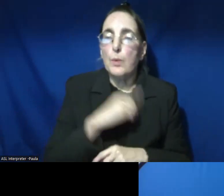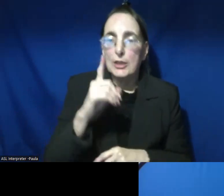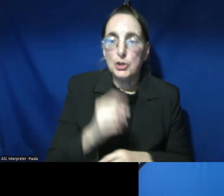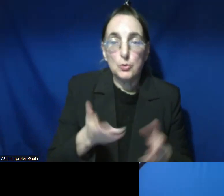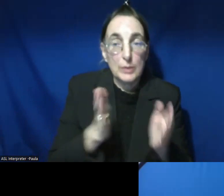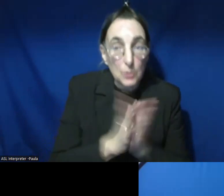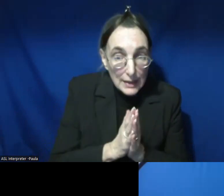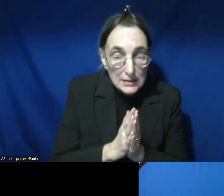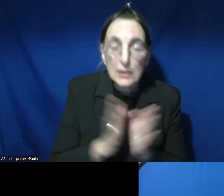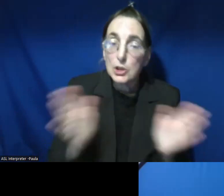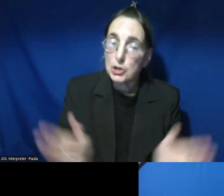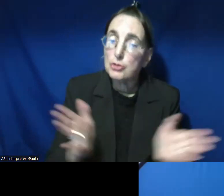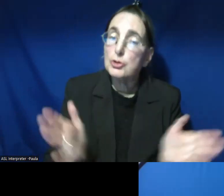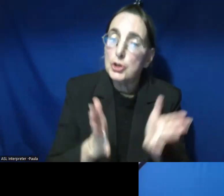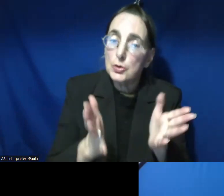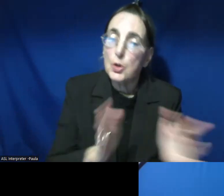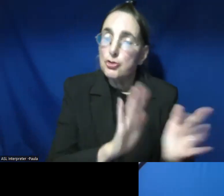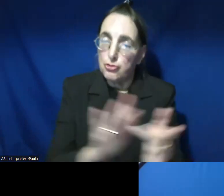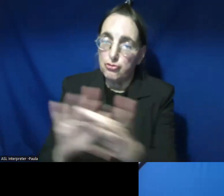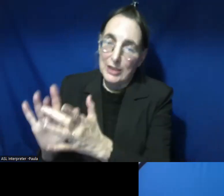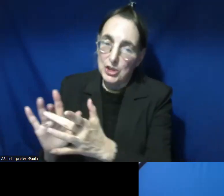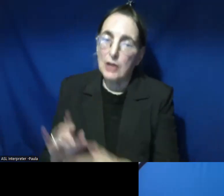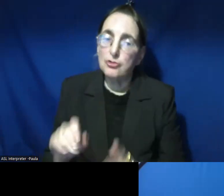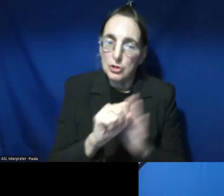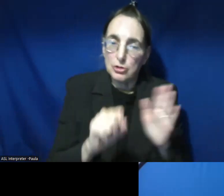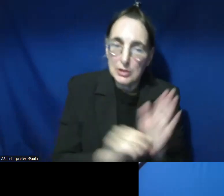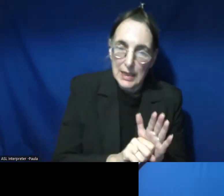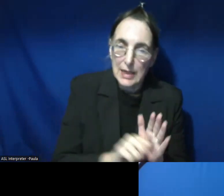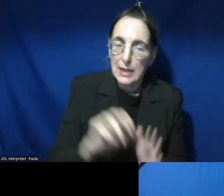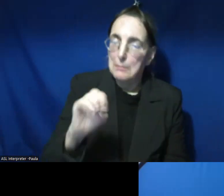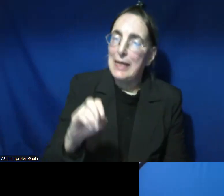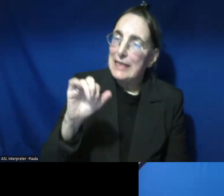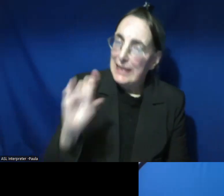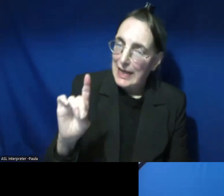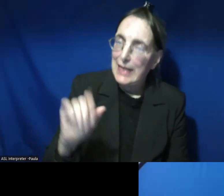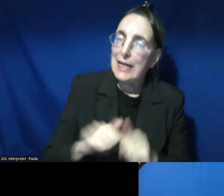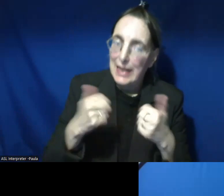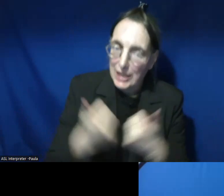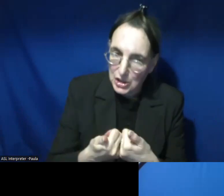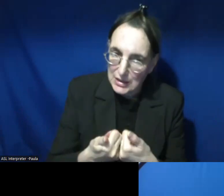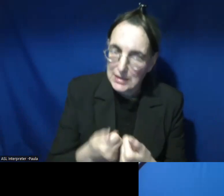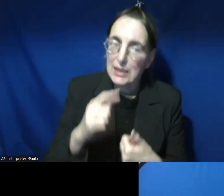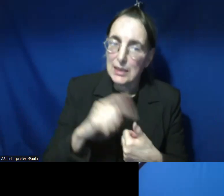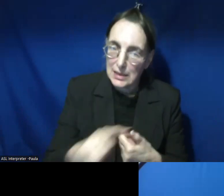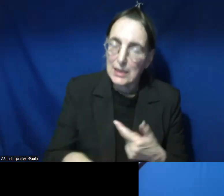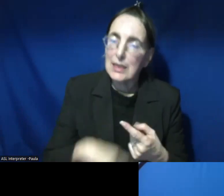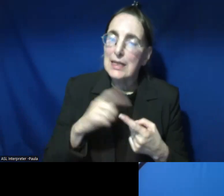to reach out to your state Medicaid agency. And then secondly, I will note that on the